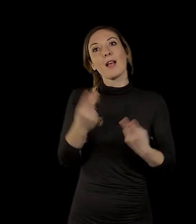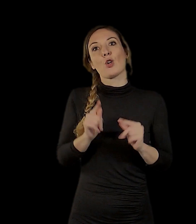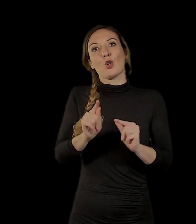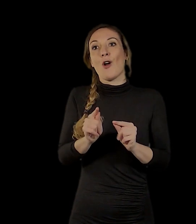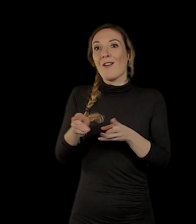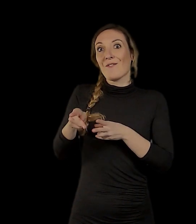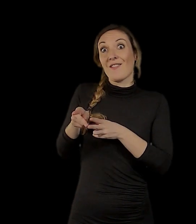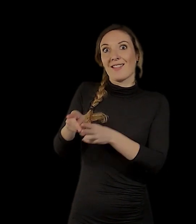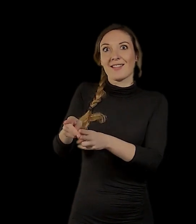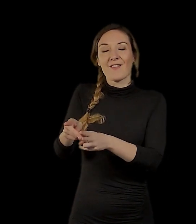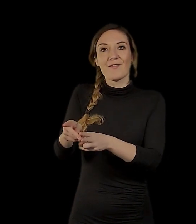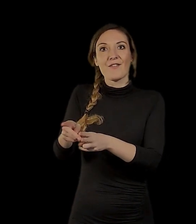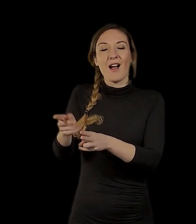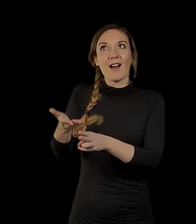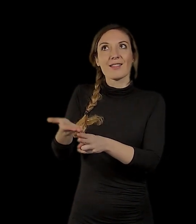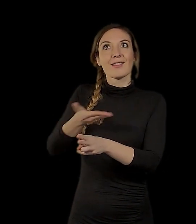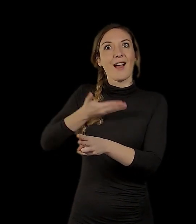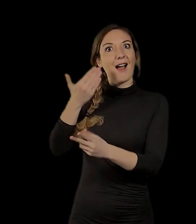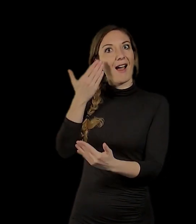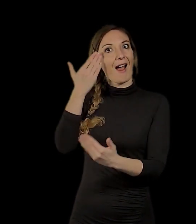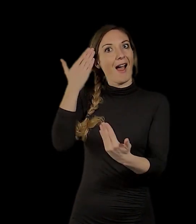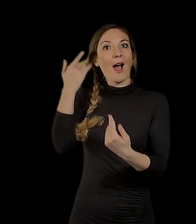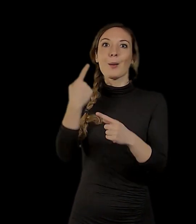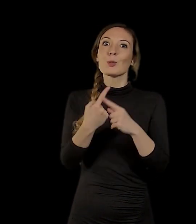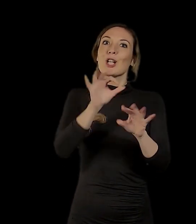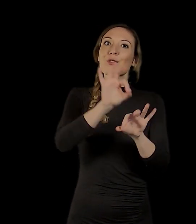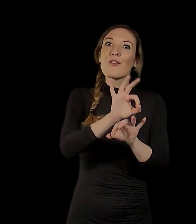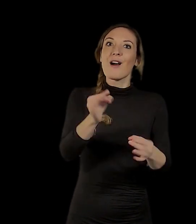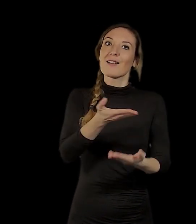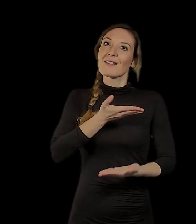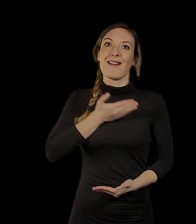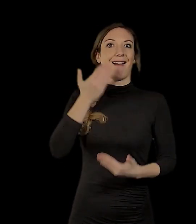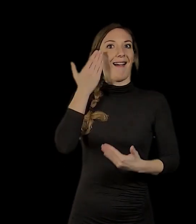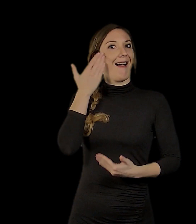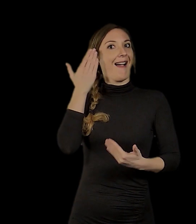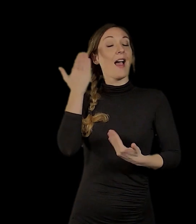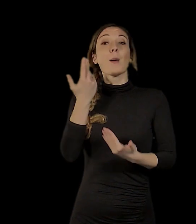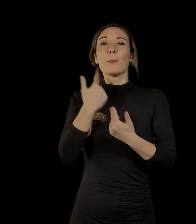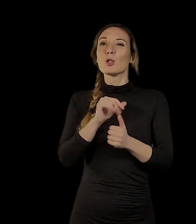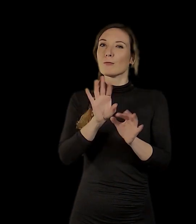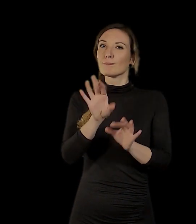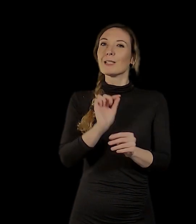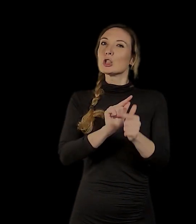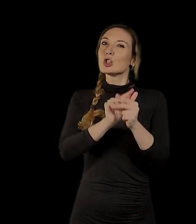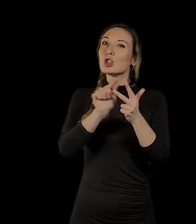And in their place we built the 2 tallest apartment buildings and one hall,